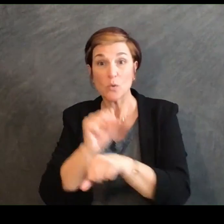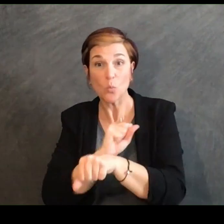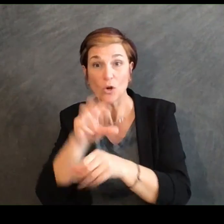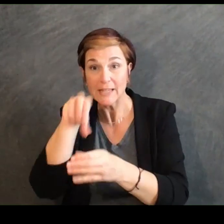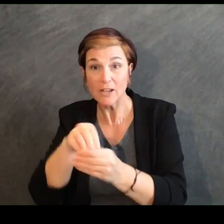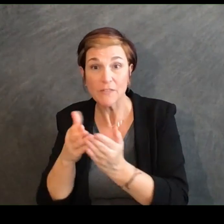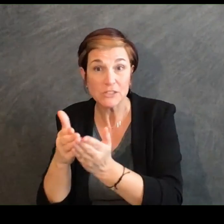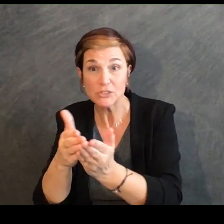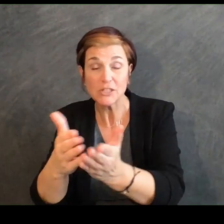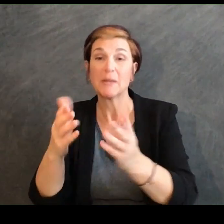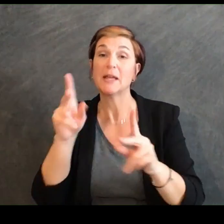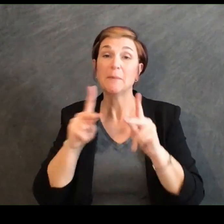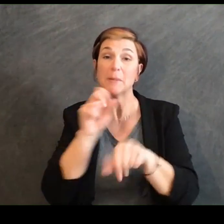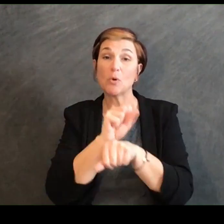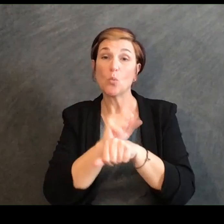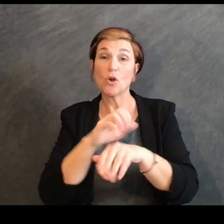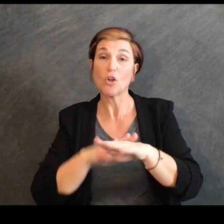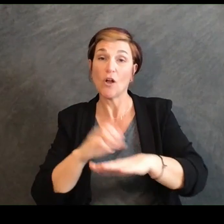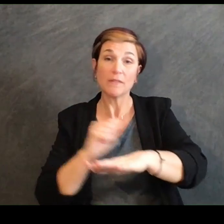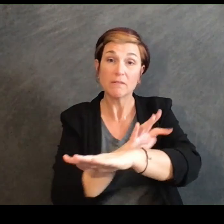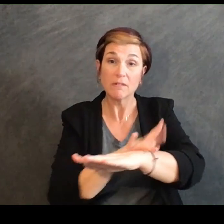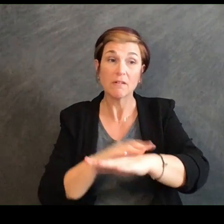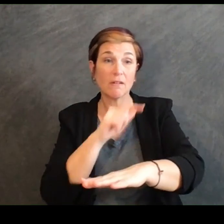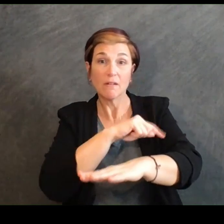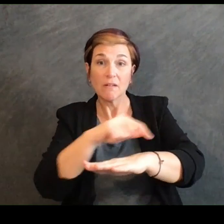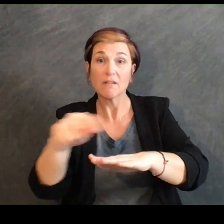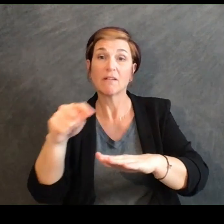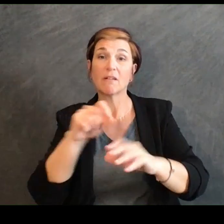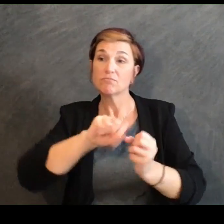economies are so benefited by a vibrant Cruise